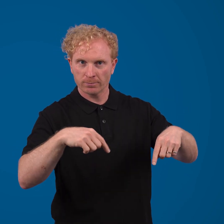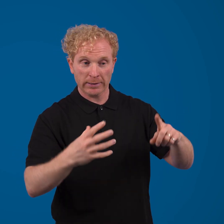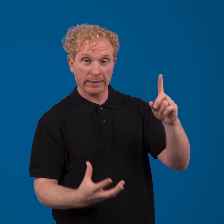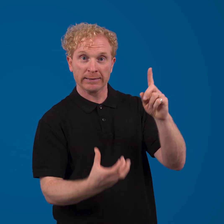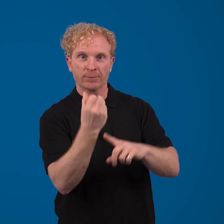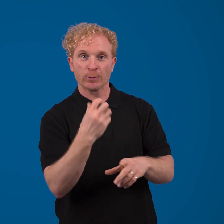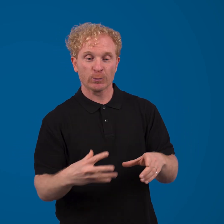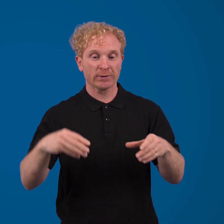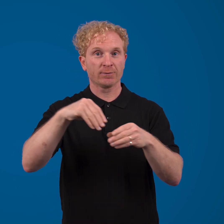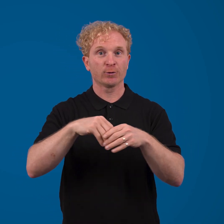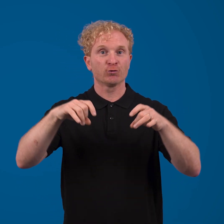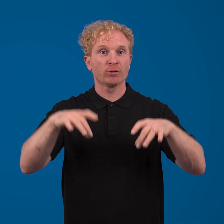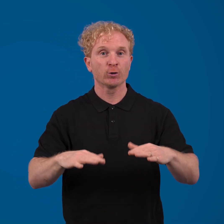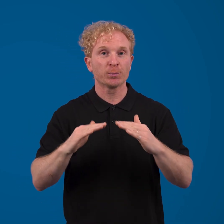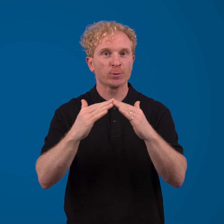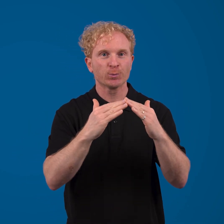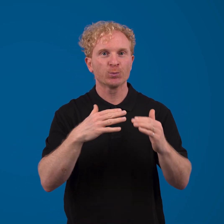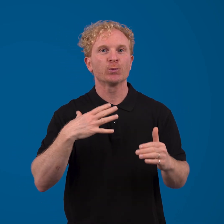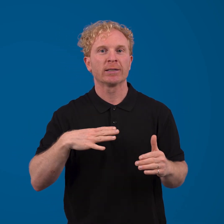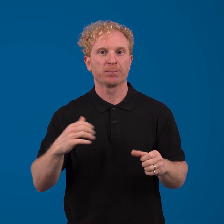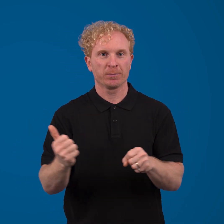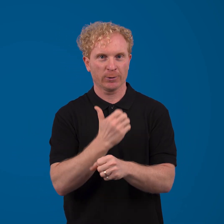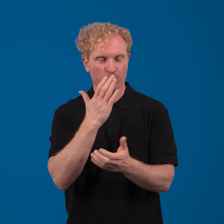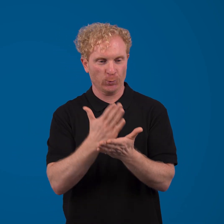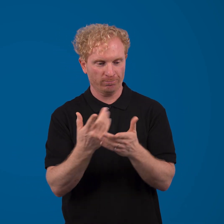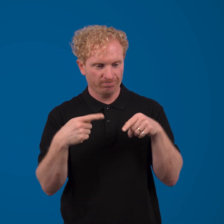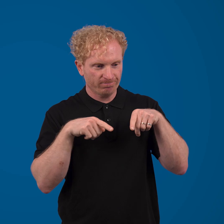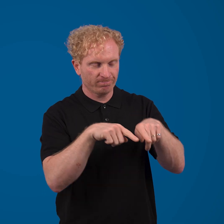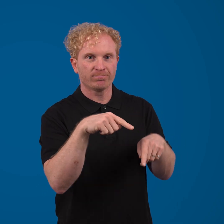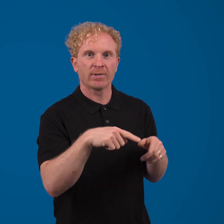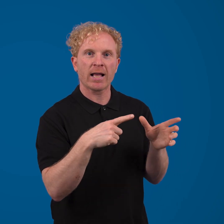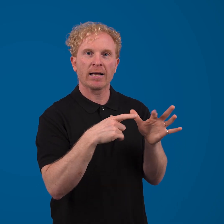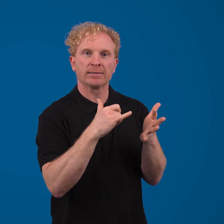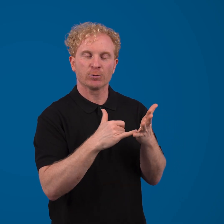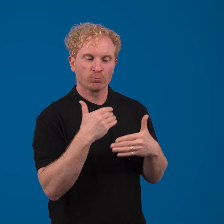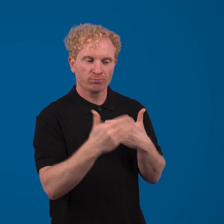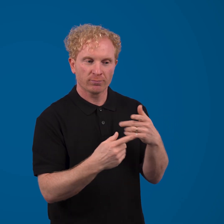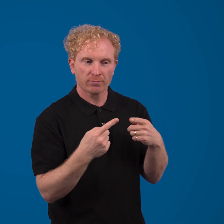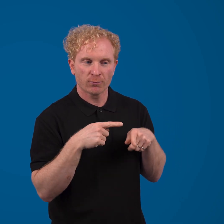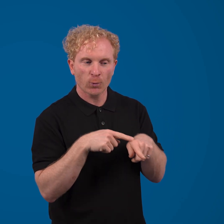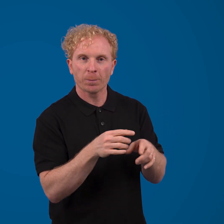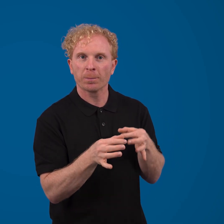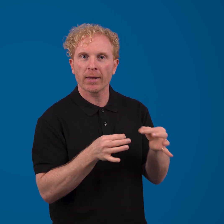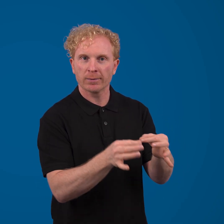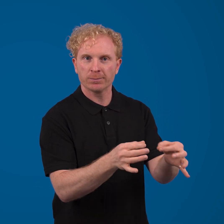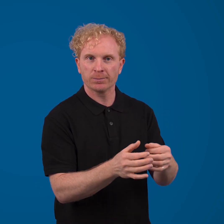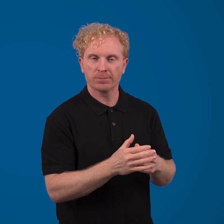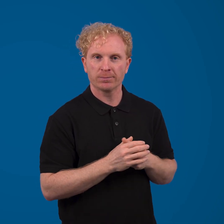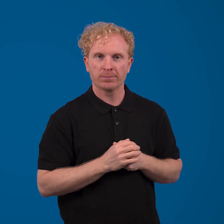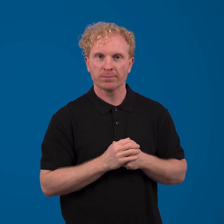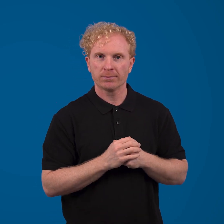To achieve an inclusive Australian community, we need to make sure ADS is working as planned.